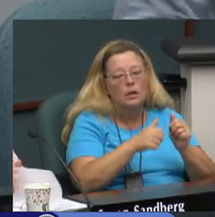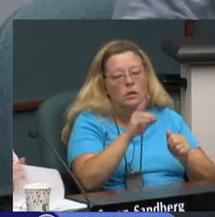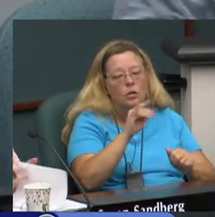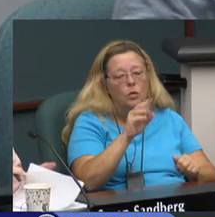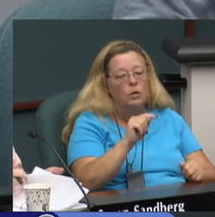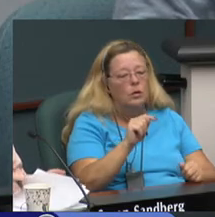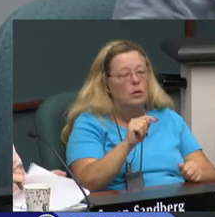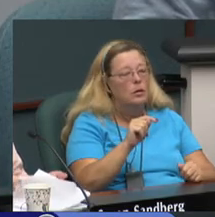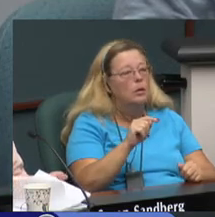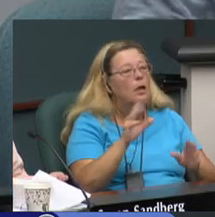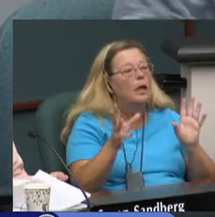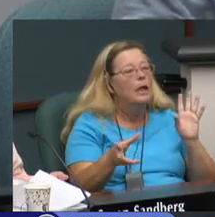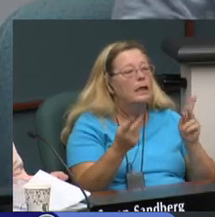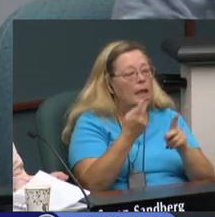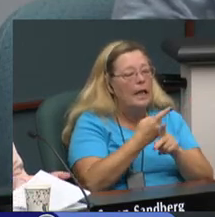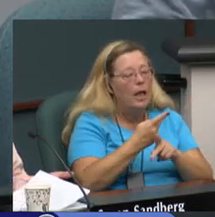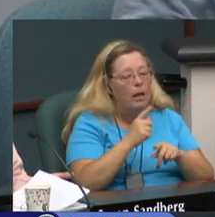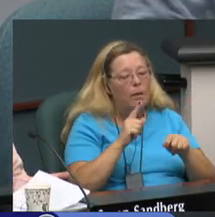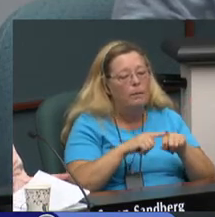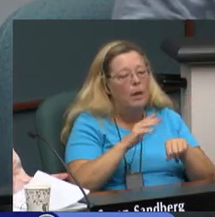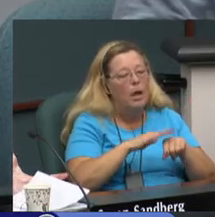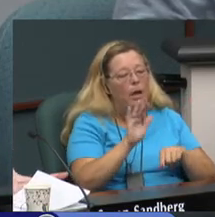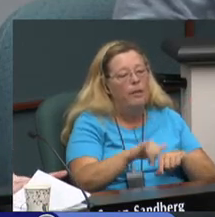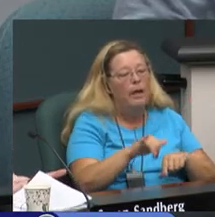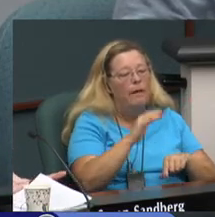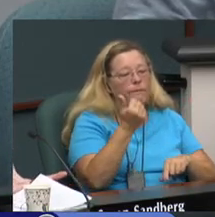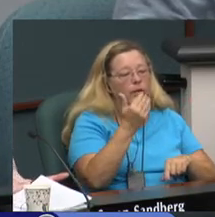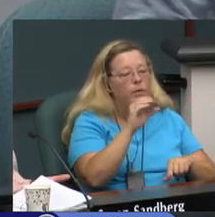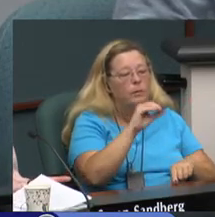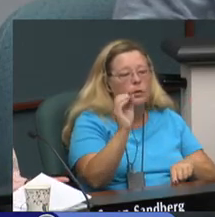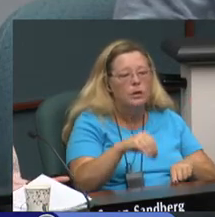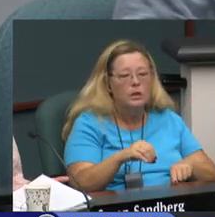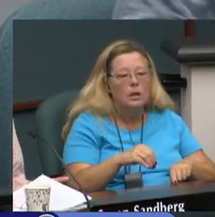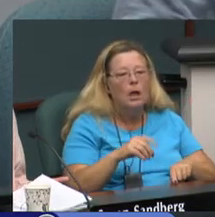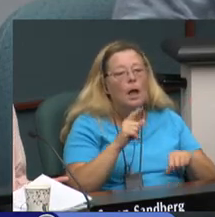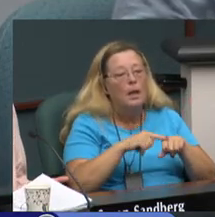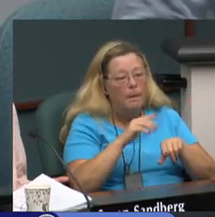the calculations based on that 15 percent okay it's based on it the sudden